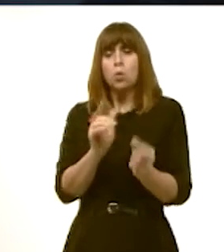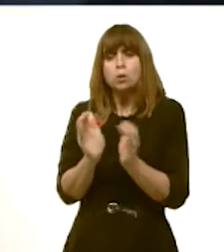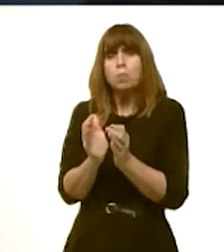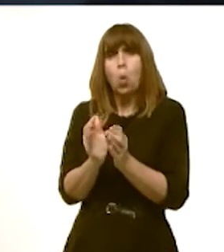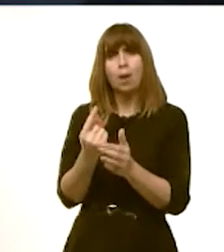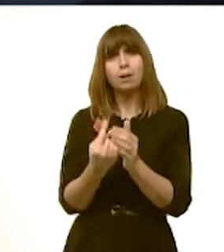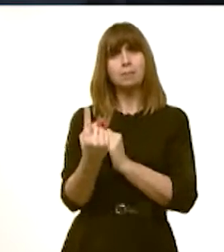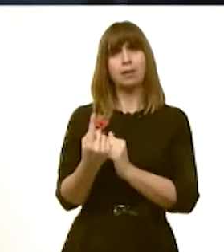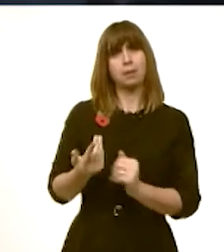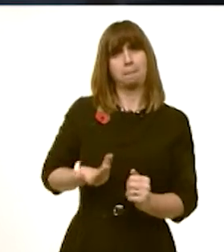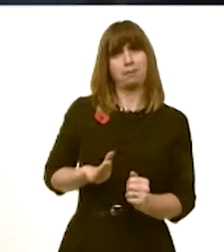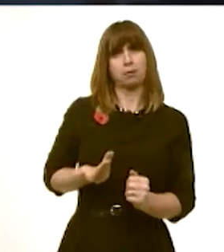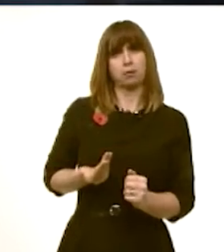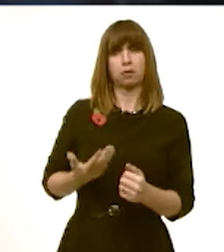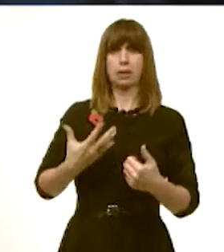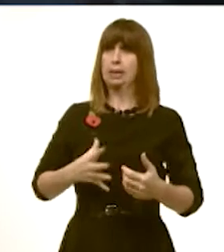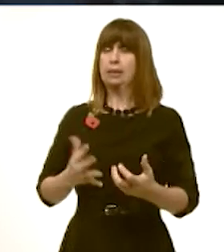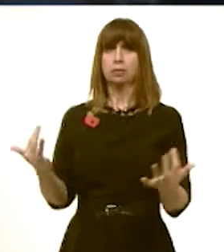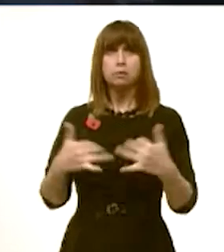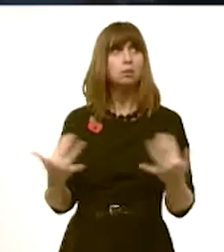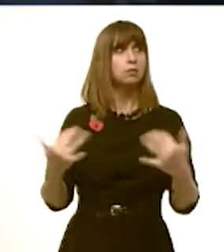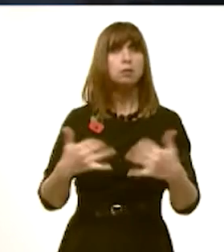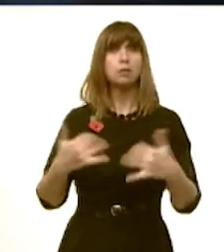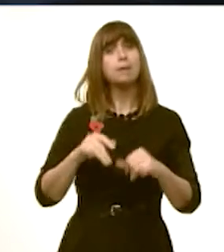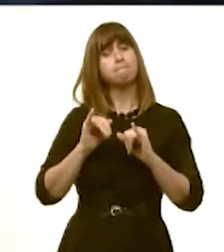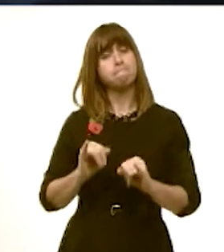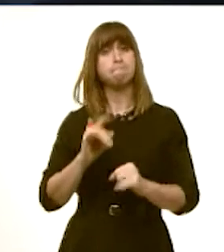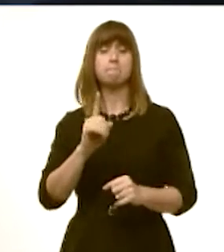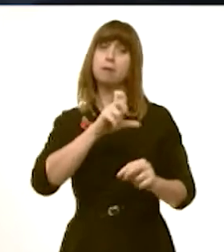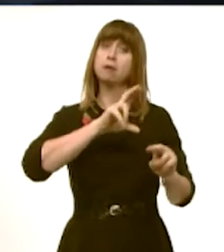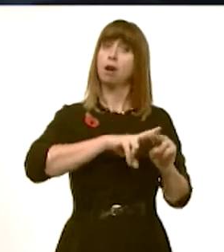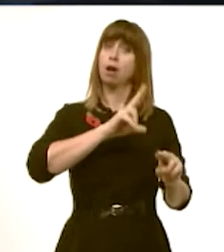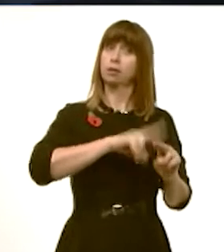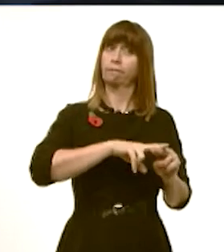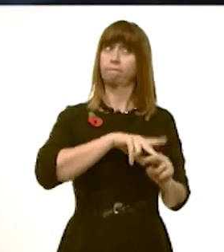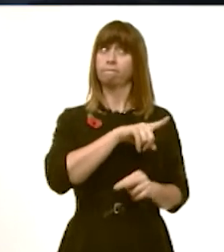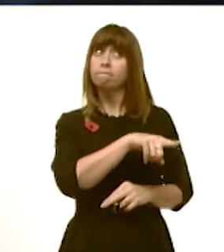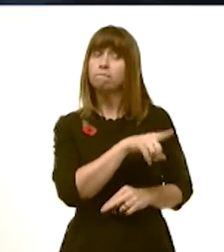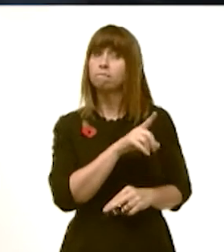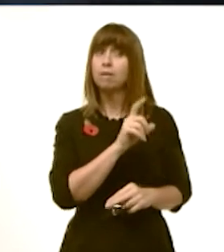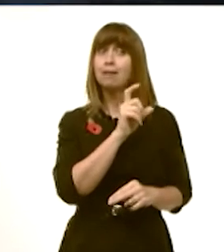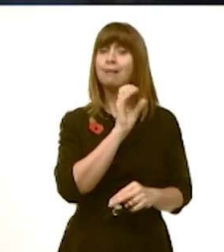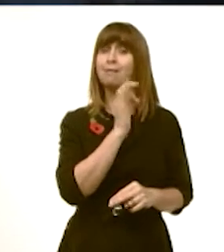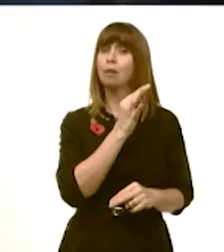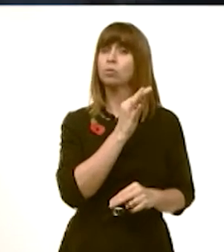stay in business there. But yet Iíve had reports from Cardiff of the city council being very aggressive in